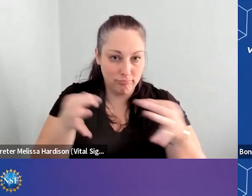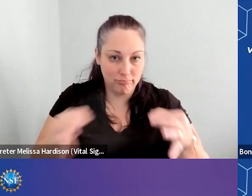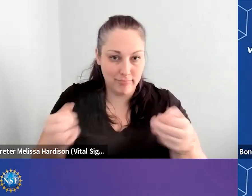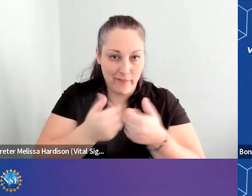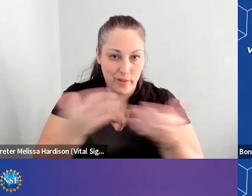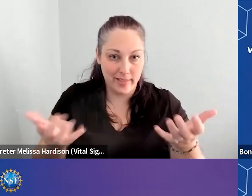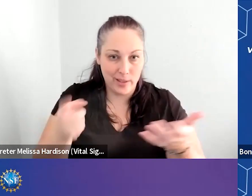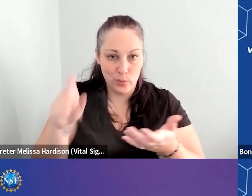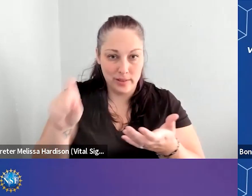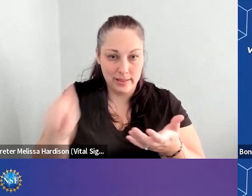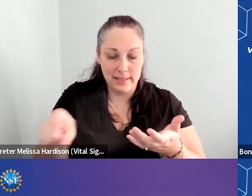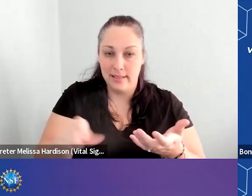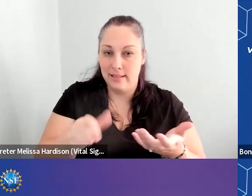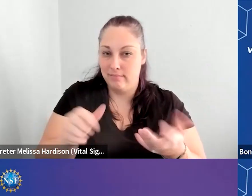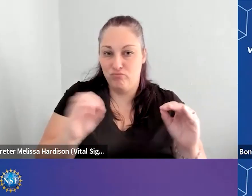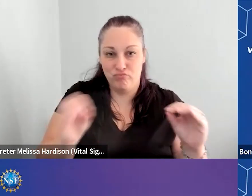Visit the websites to get the latest information.